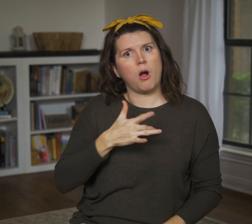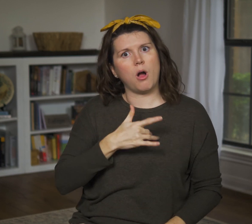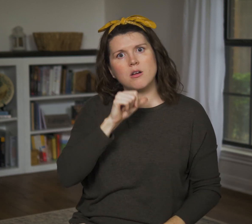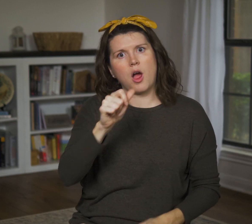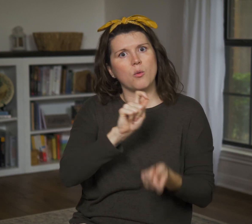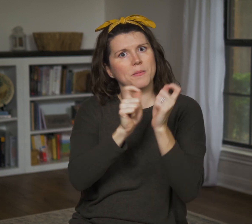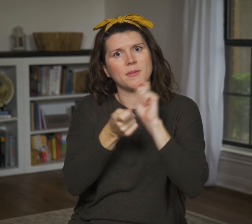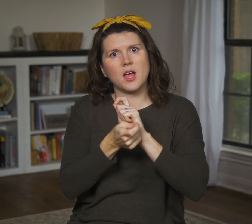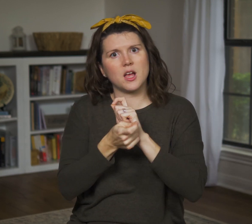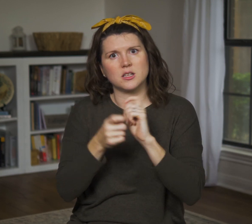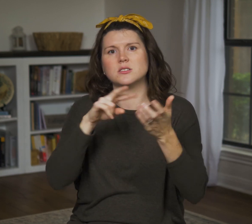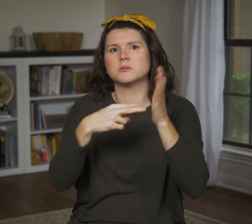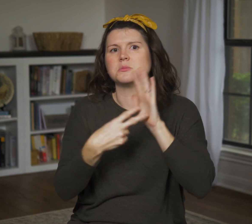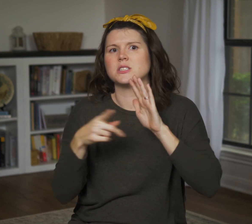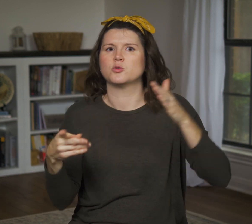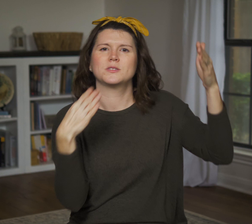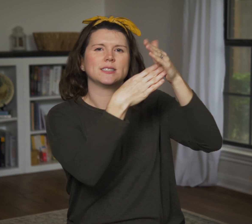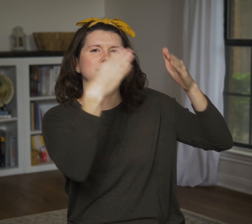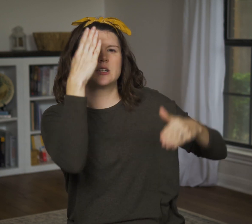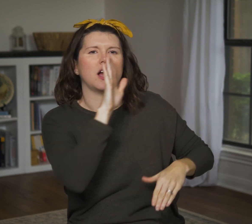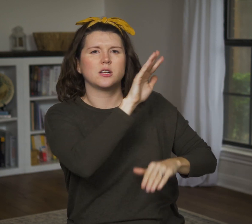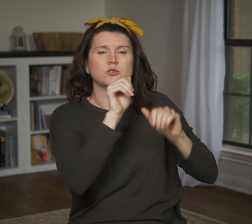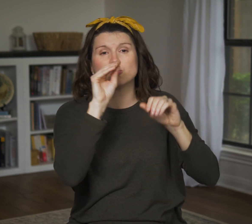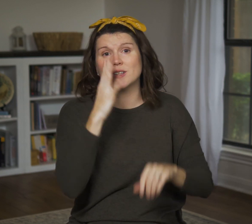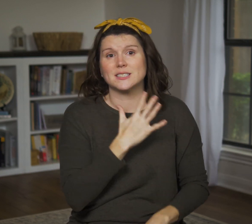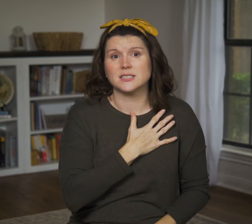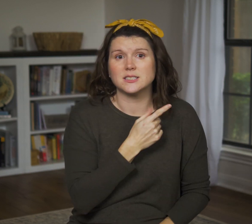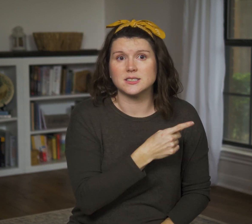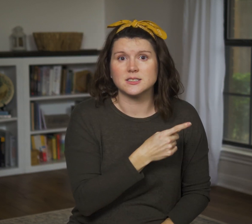He warns against an unrepentant heart and against presuming upon God’s grace.